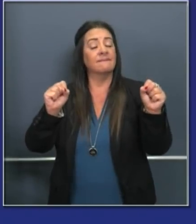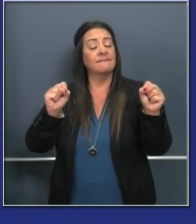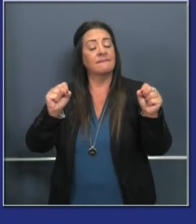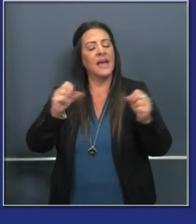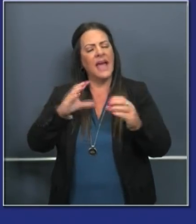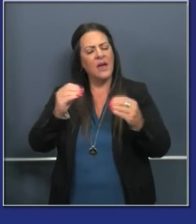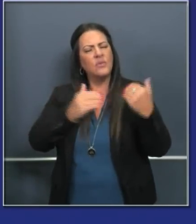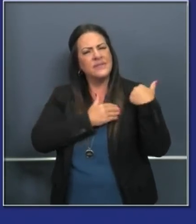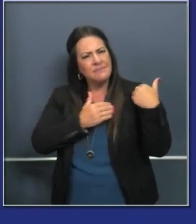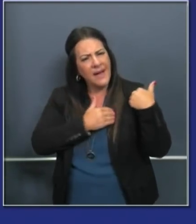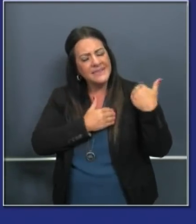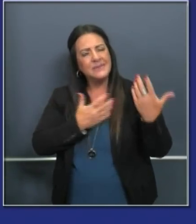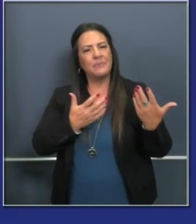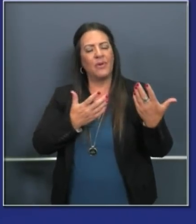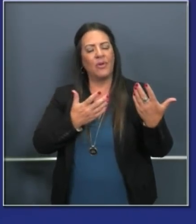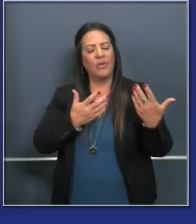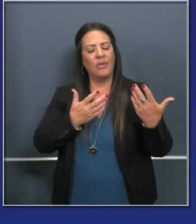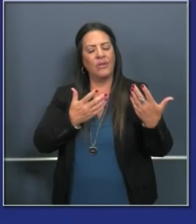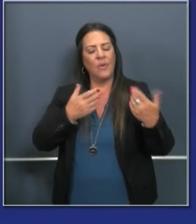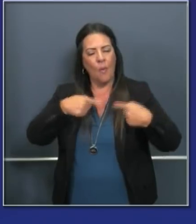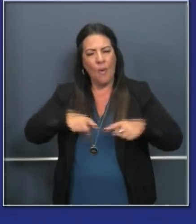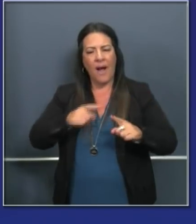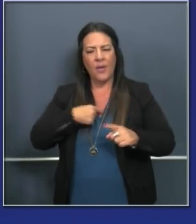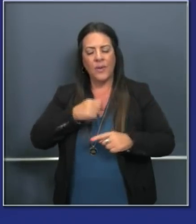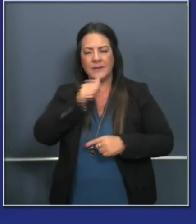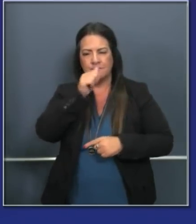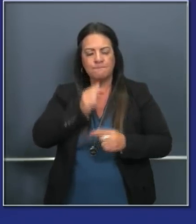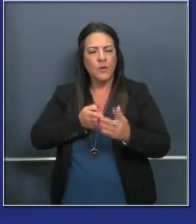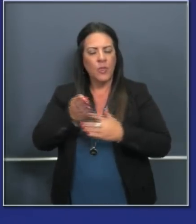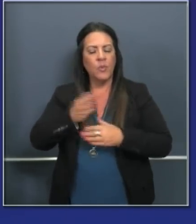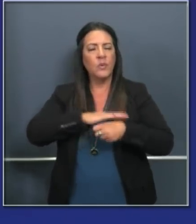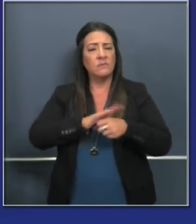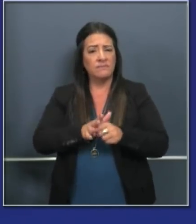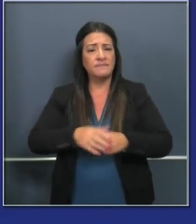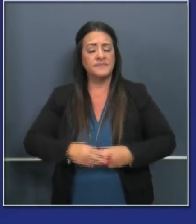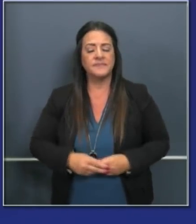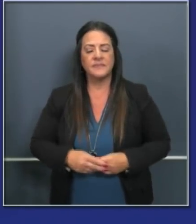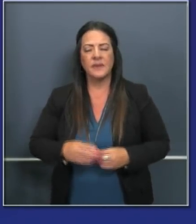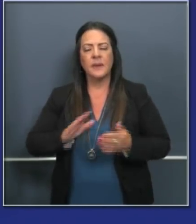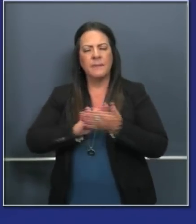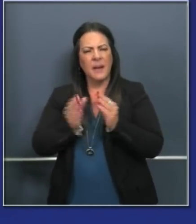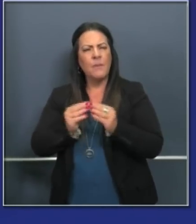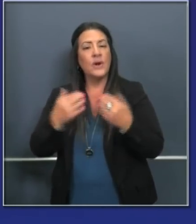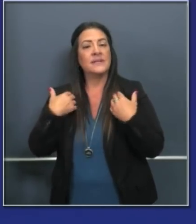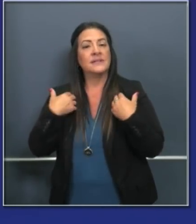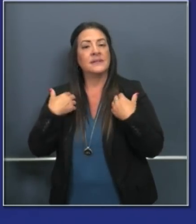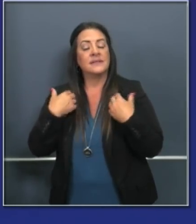THAT ULTIMATELY CAN HELP US NAVIGATE AND ALLOW US TO MOVE MUCH SAFER AND MORE